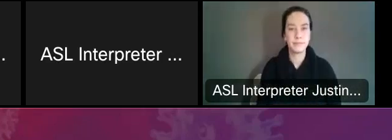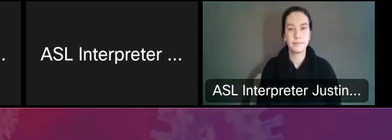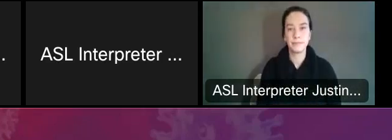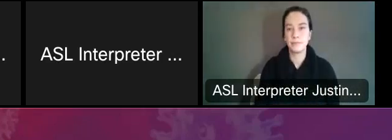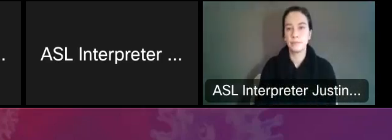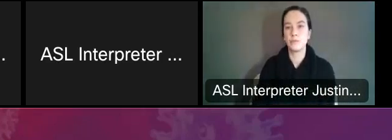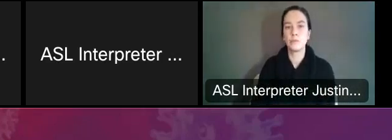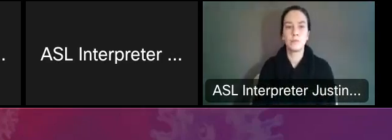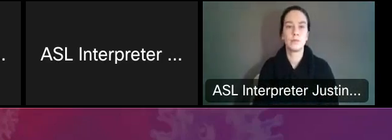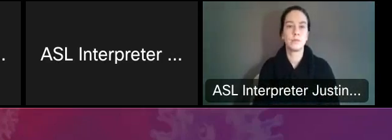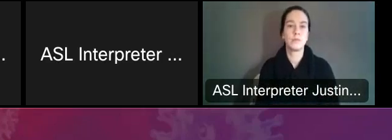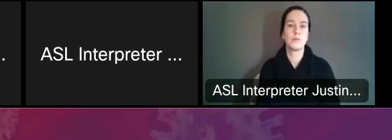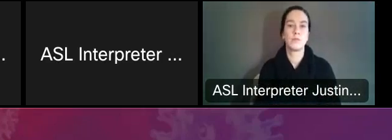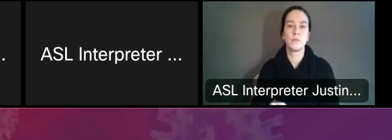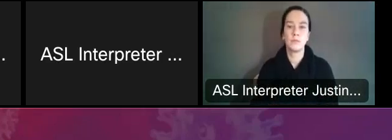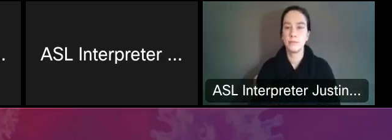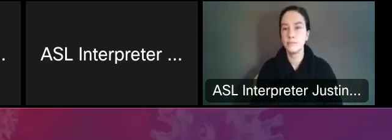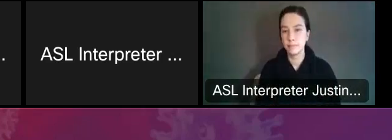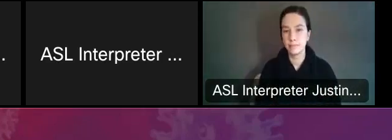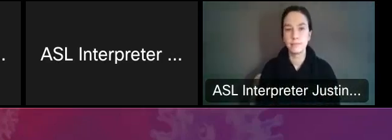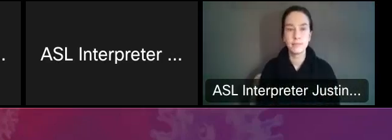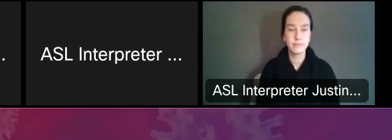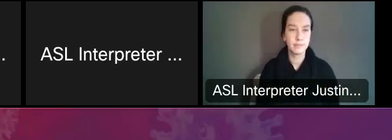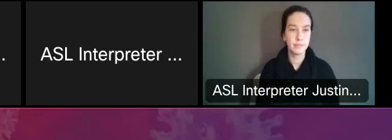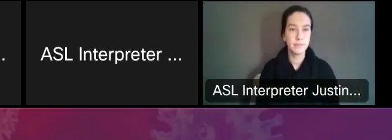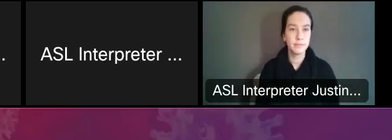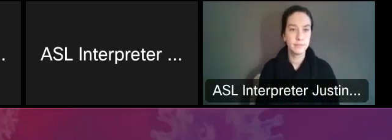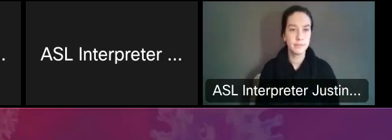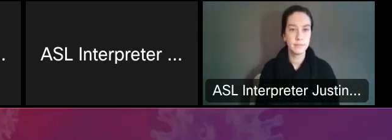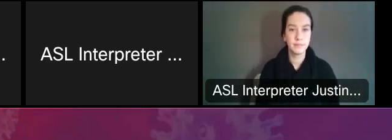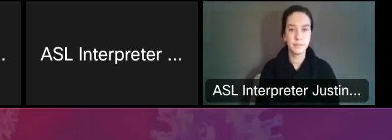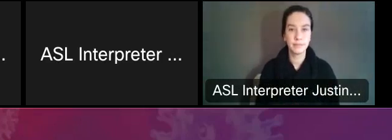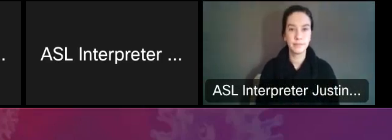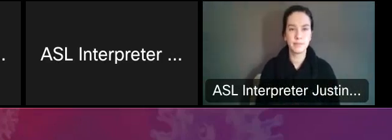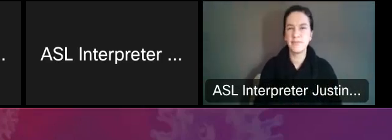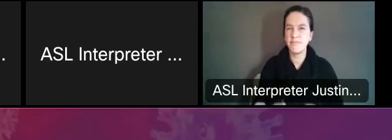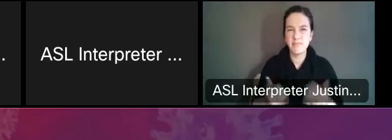Next, where do we go from here?